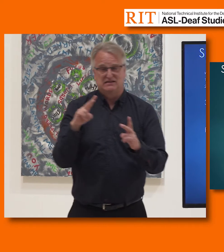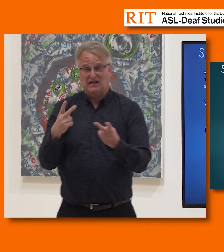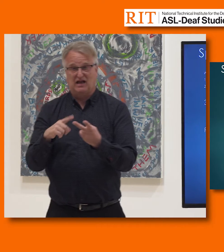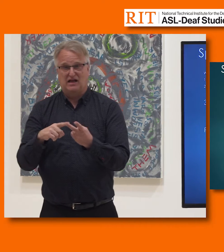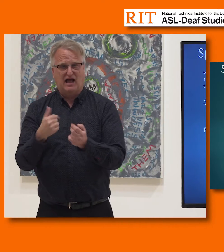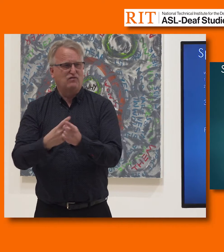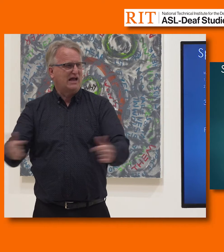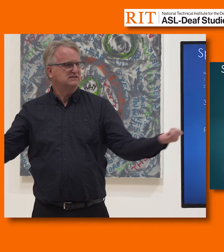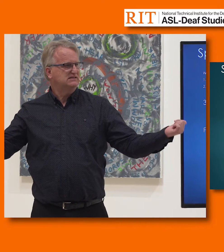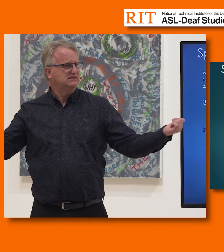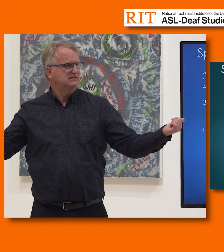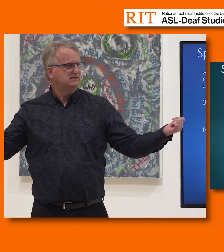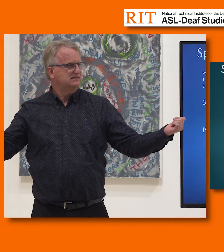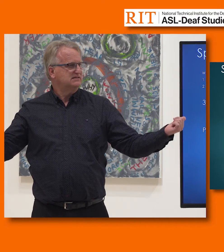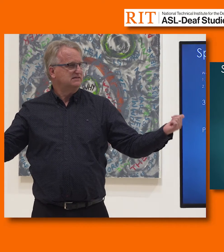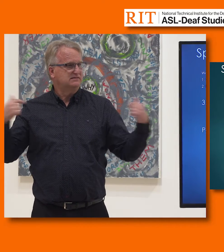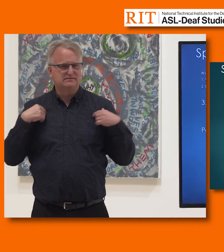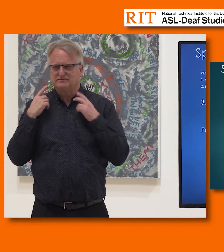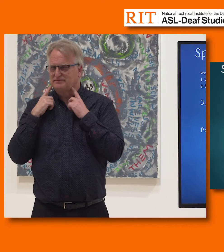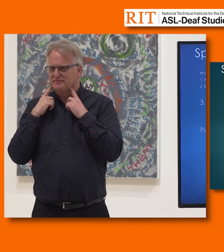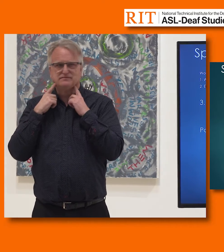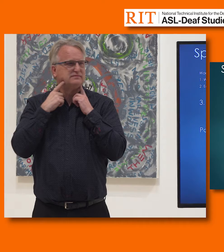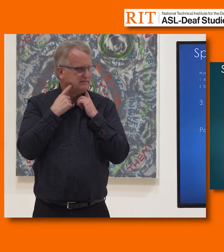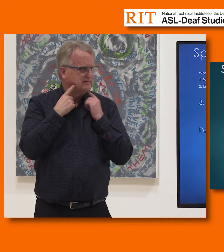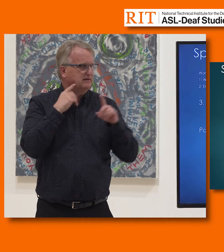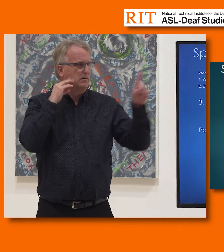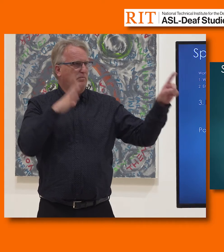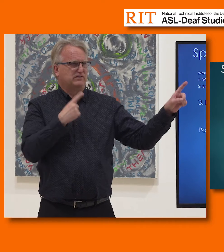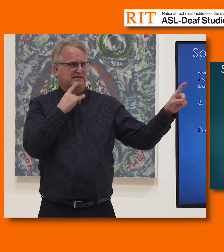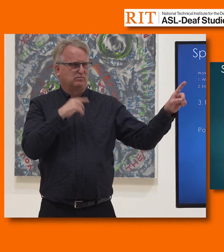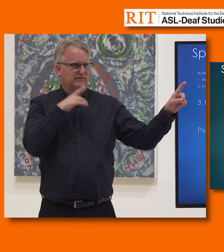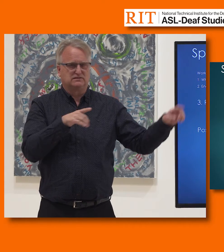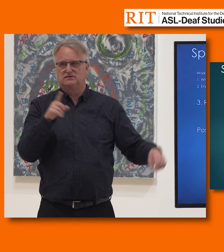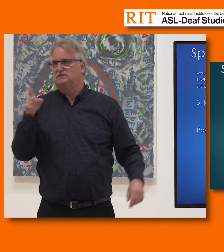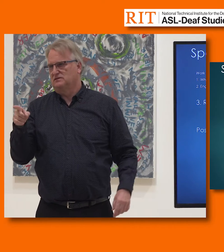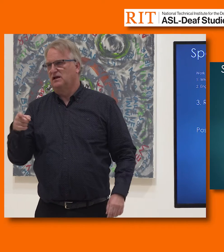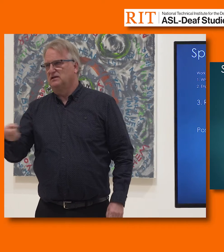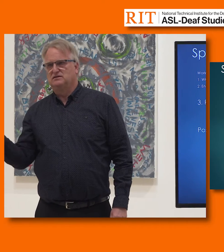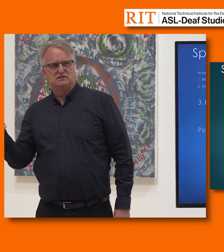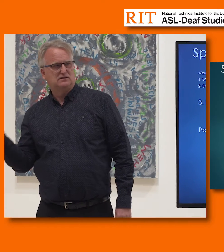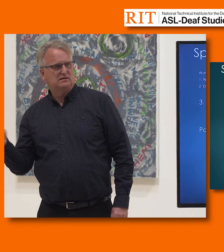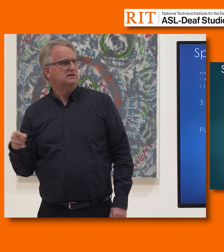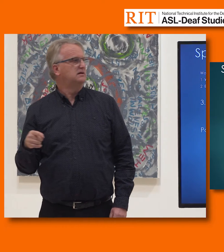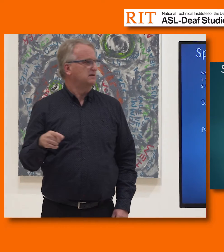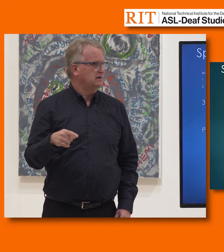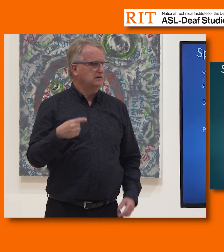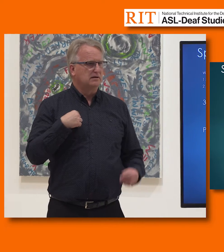a team may split up where one interpreter works with the main speaker and the other interpreter